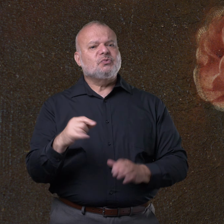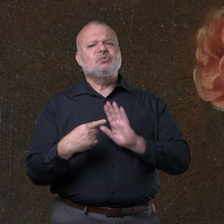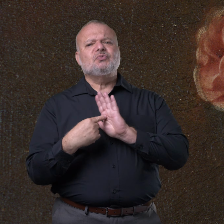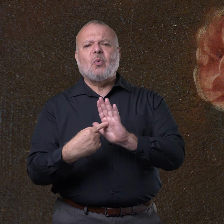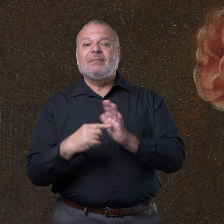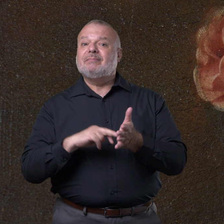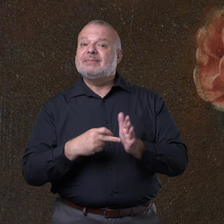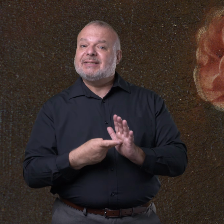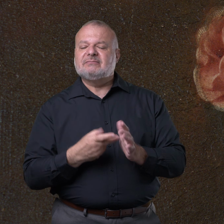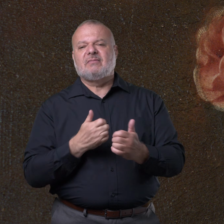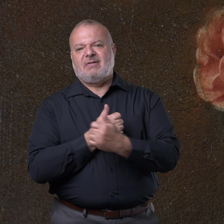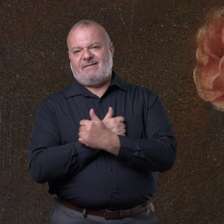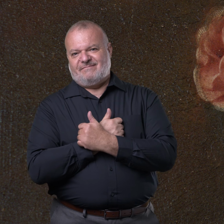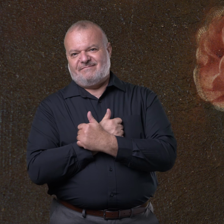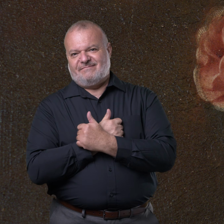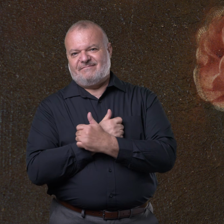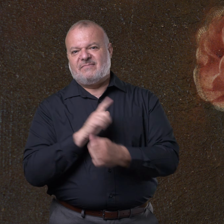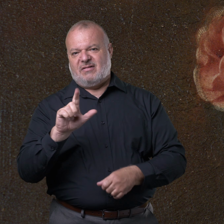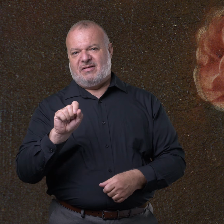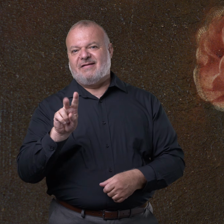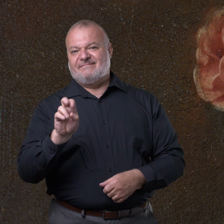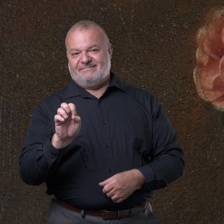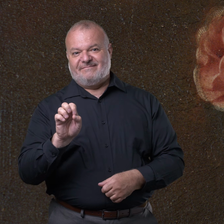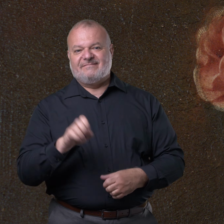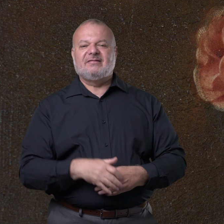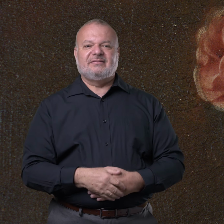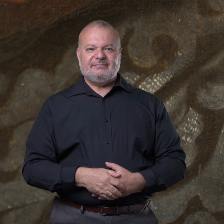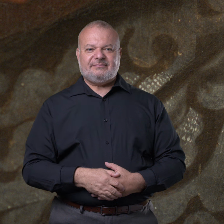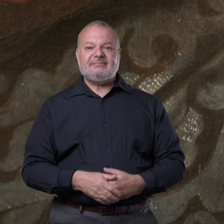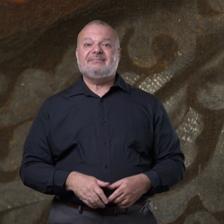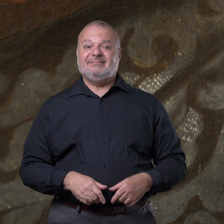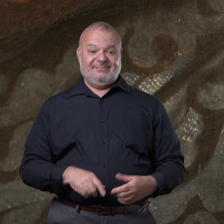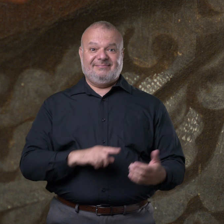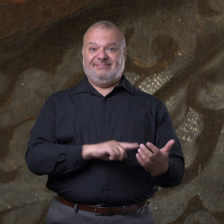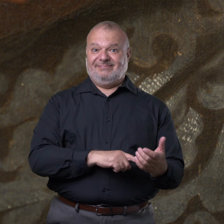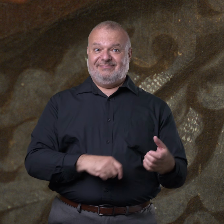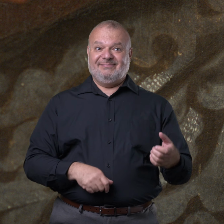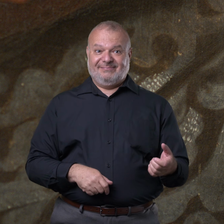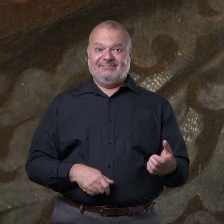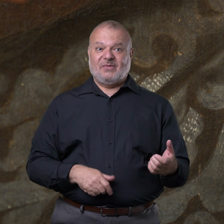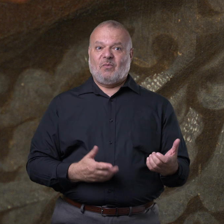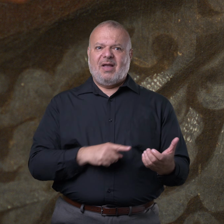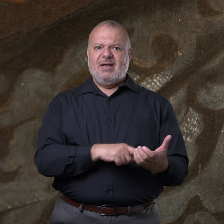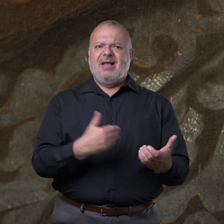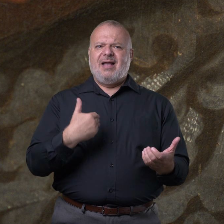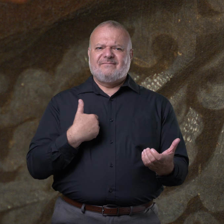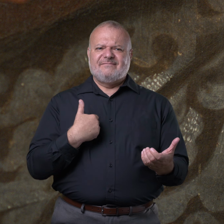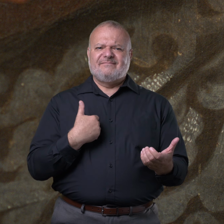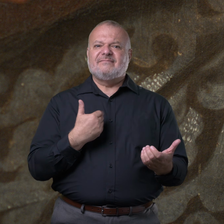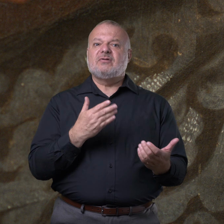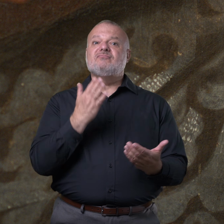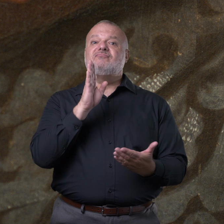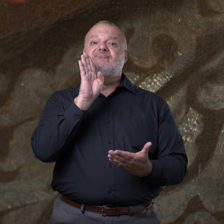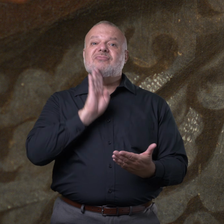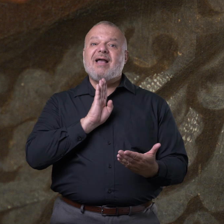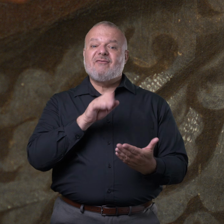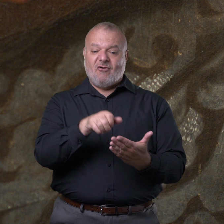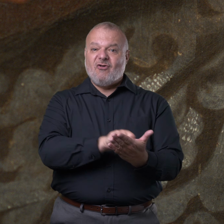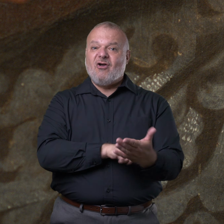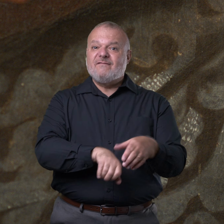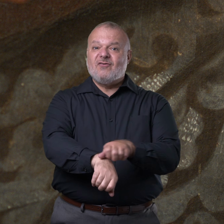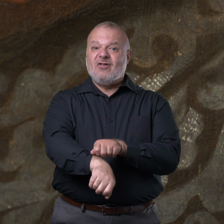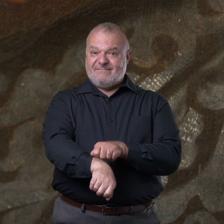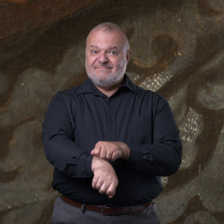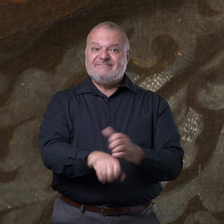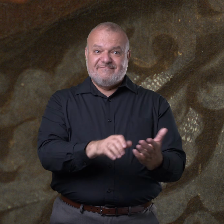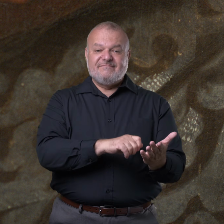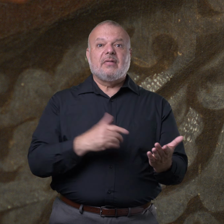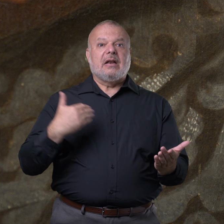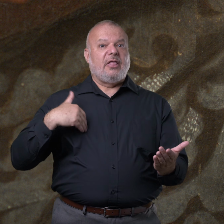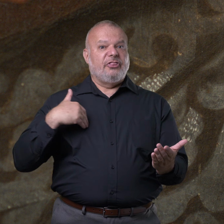In her left hand, she holds a pair of dark brown leather gloves with pearl and gold studded